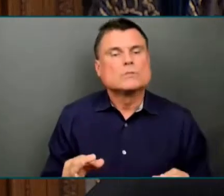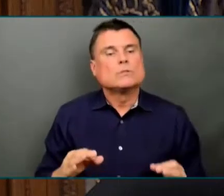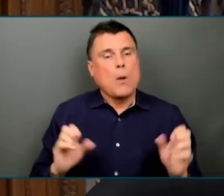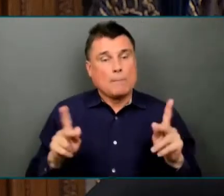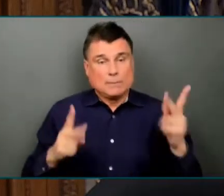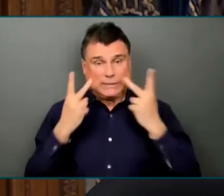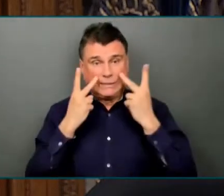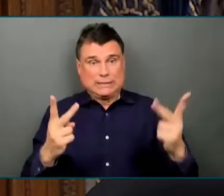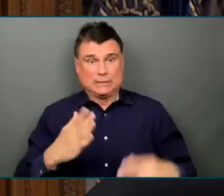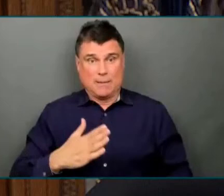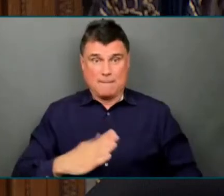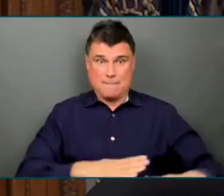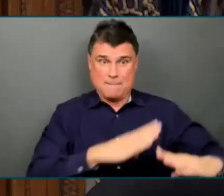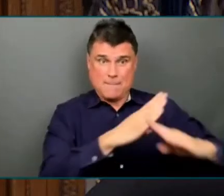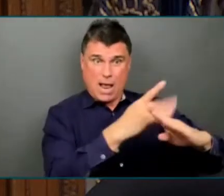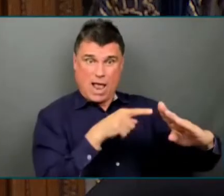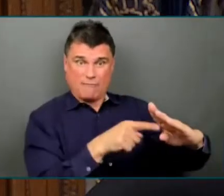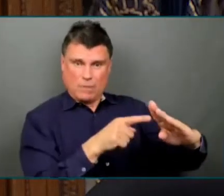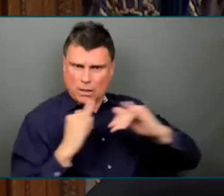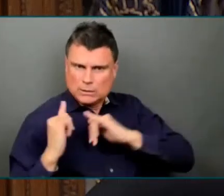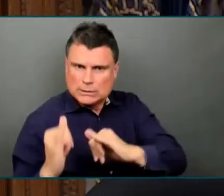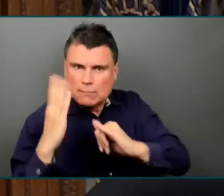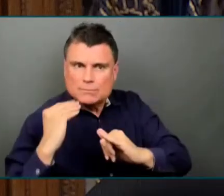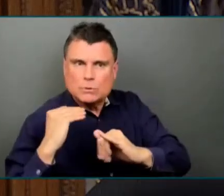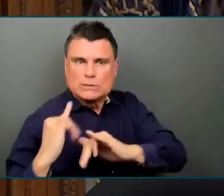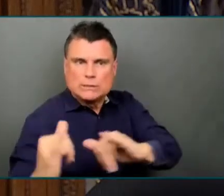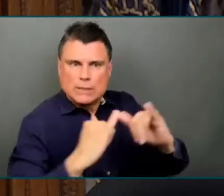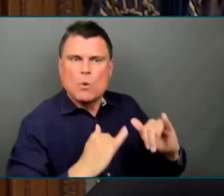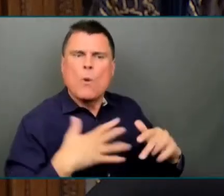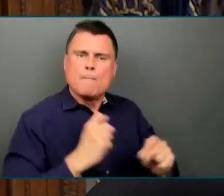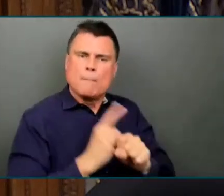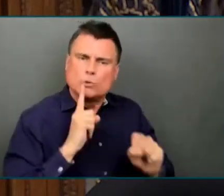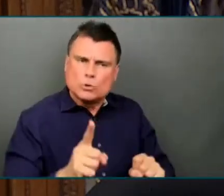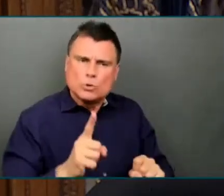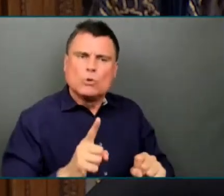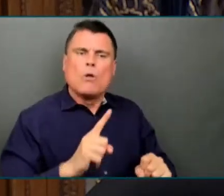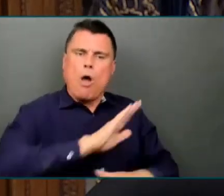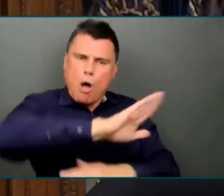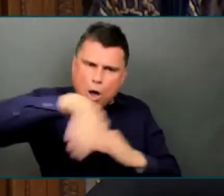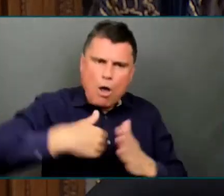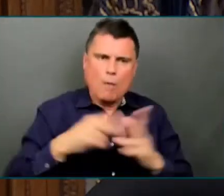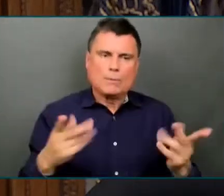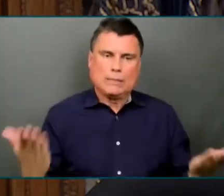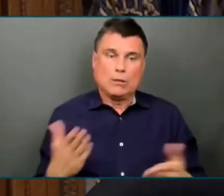all members of this House are committed to moving toward a barrier-free B.C., one where